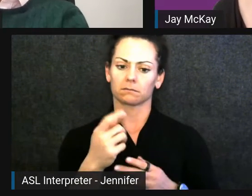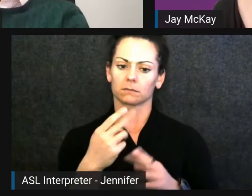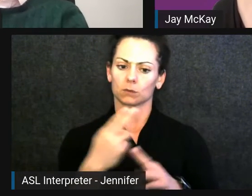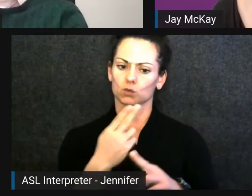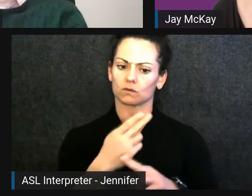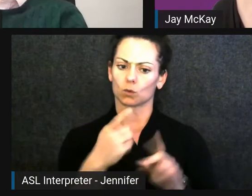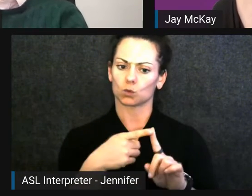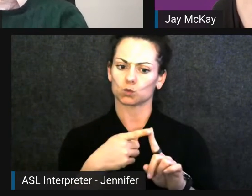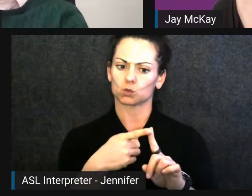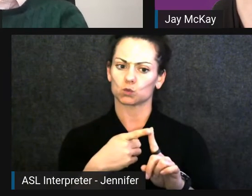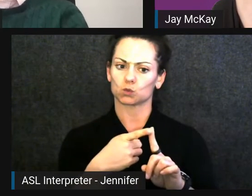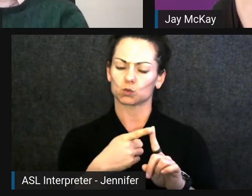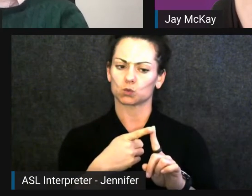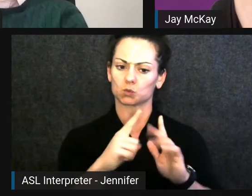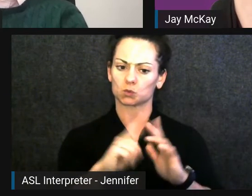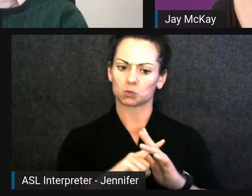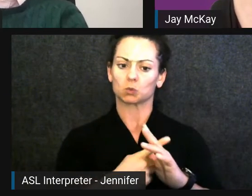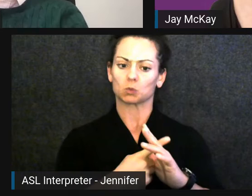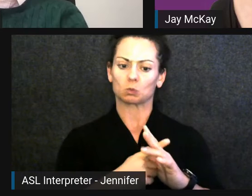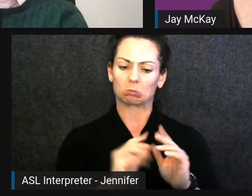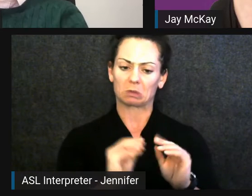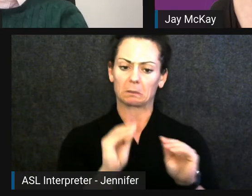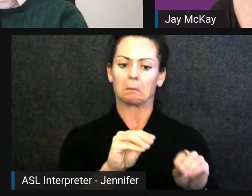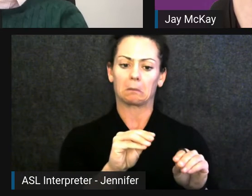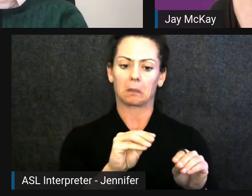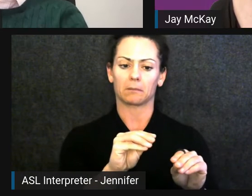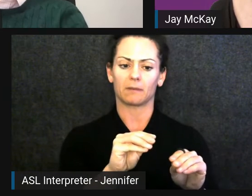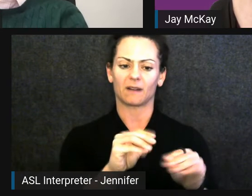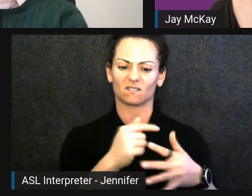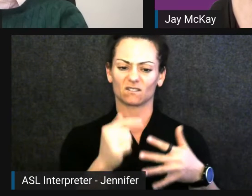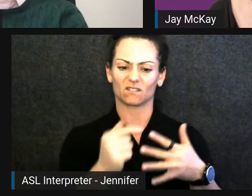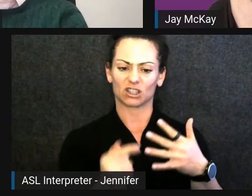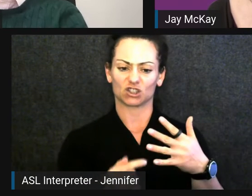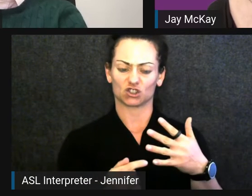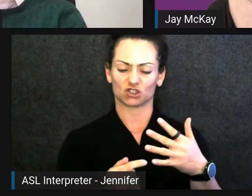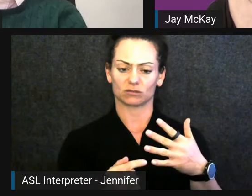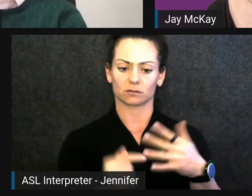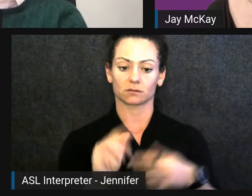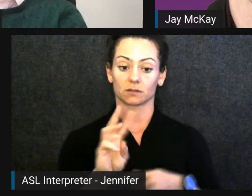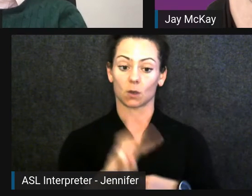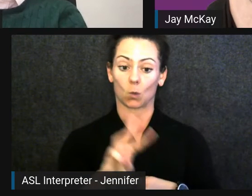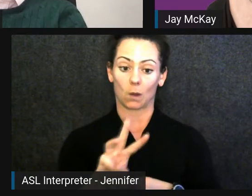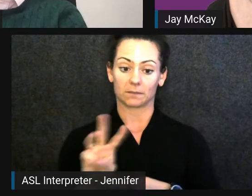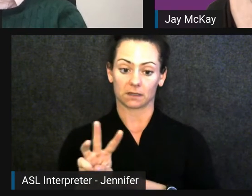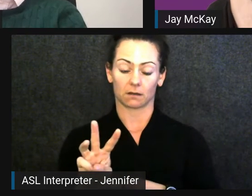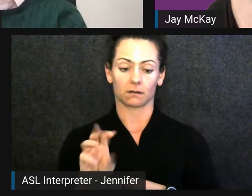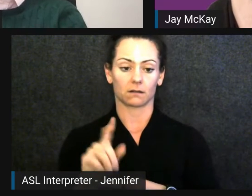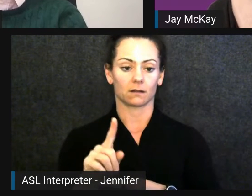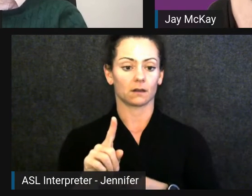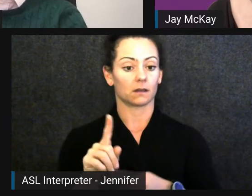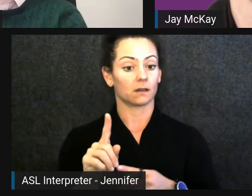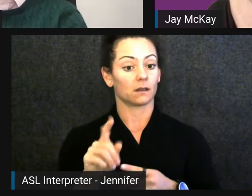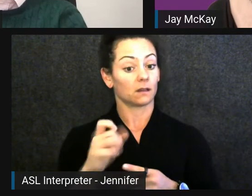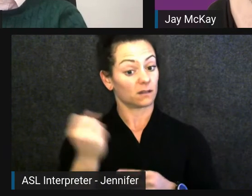if it's a complex one, you need to take into account the fact that it's going to affect the site performance.